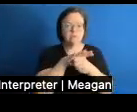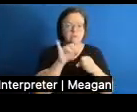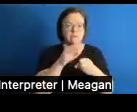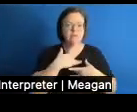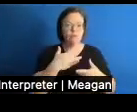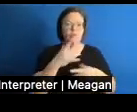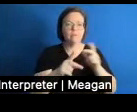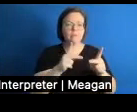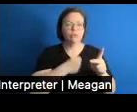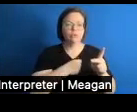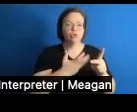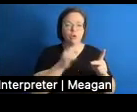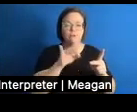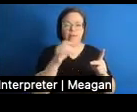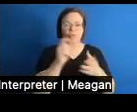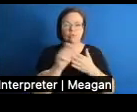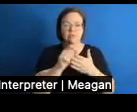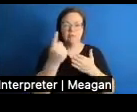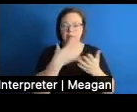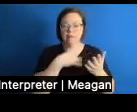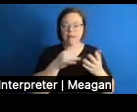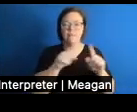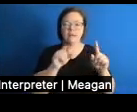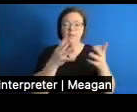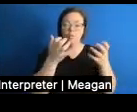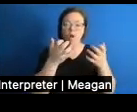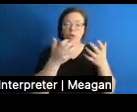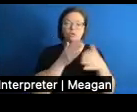if they've written something that they like, but if you, if you want to share please feel free to.